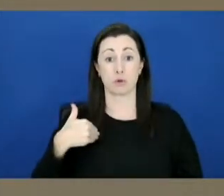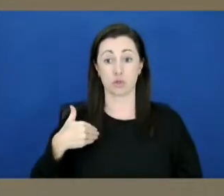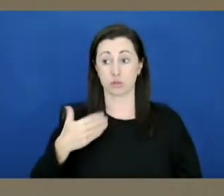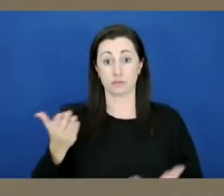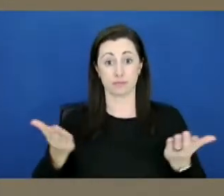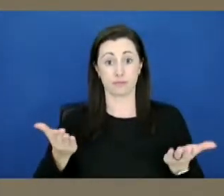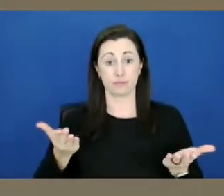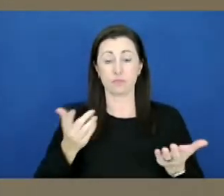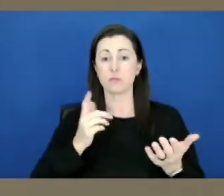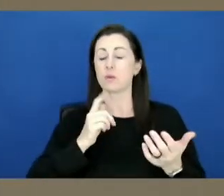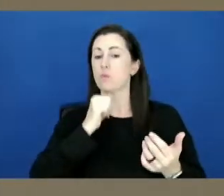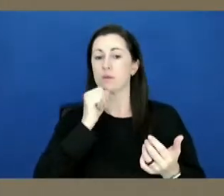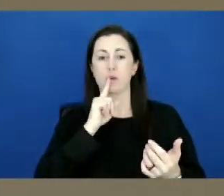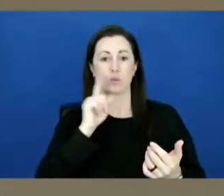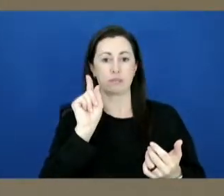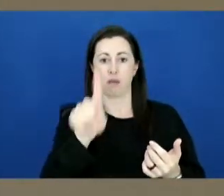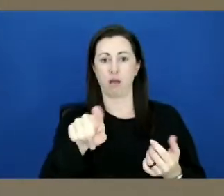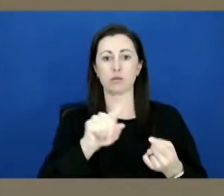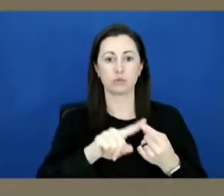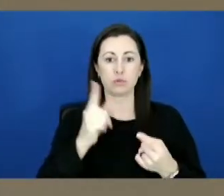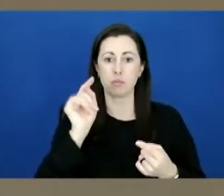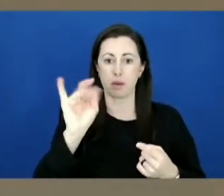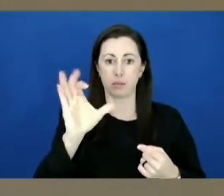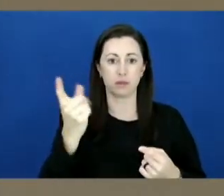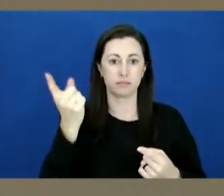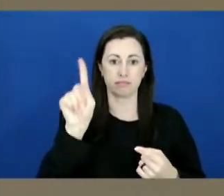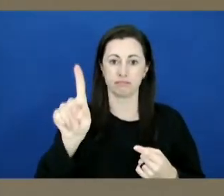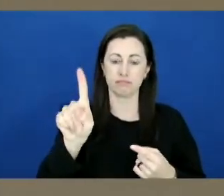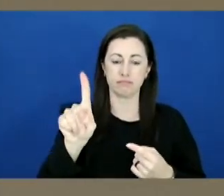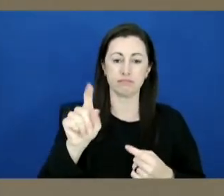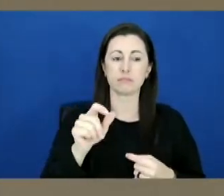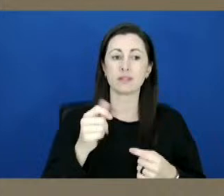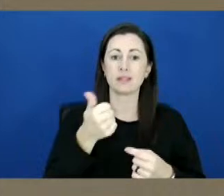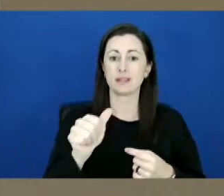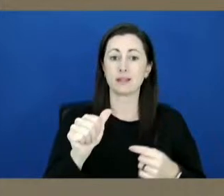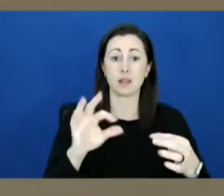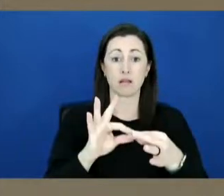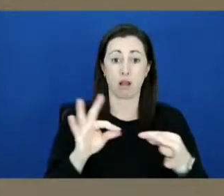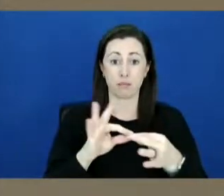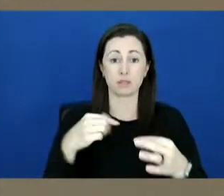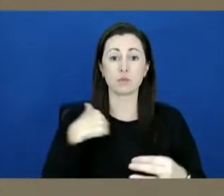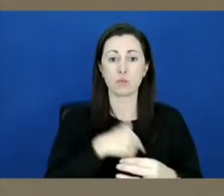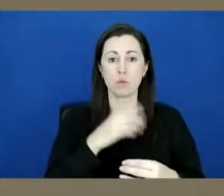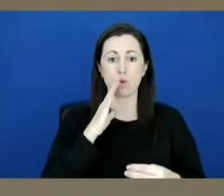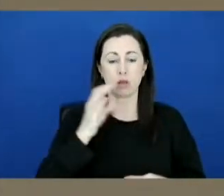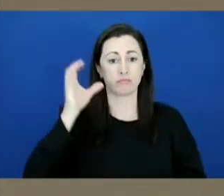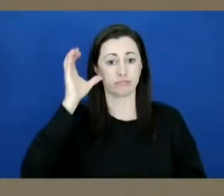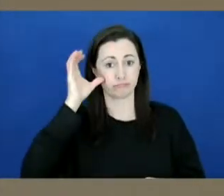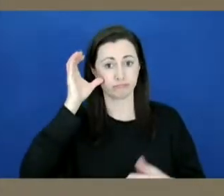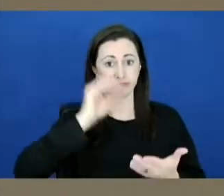OF BUSINESS. MEMBERS OF THE BOARD WILL NOT